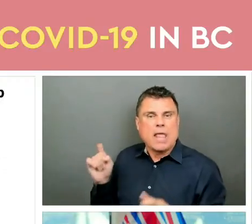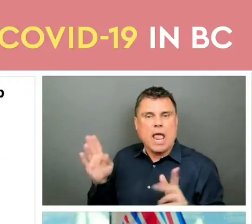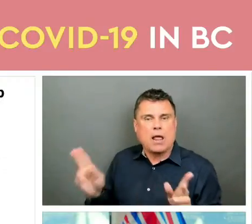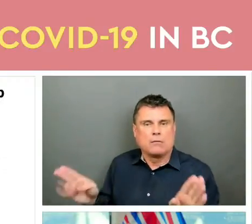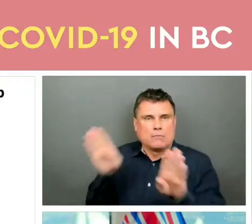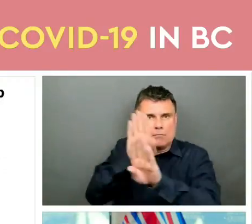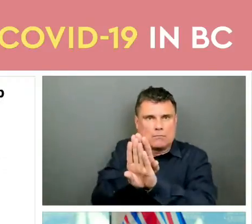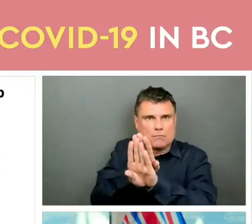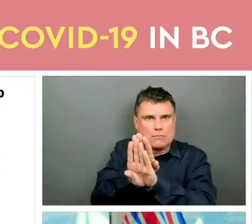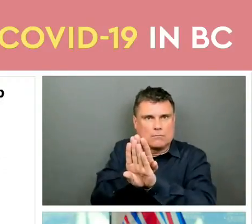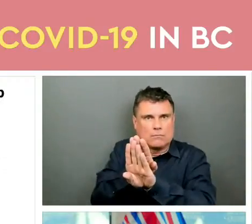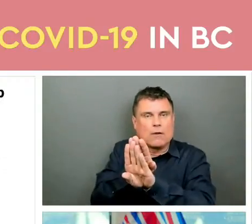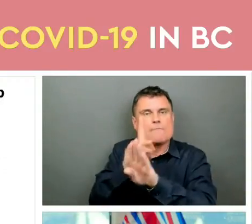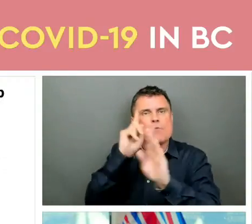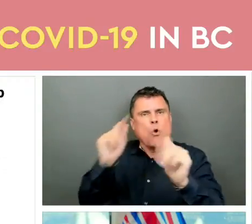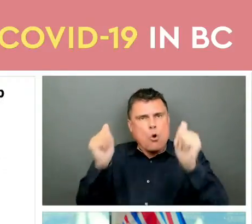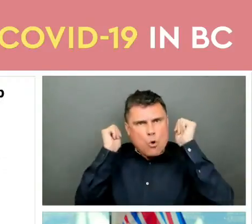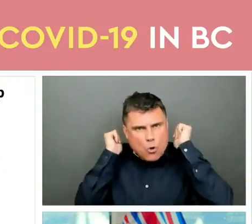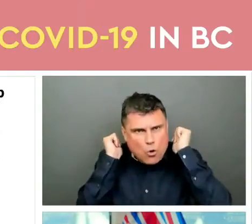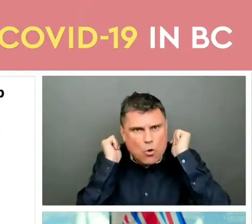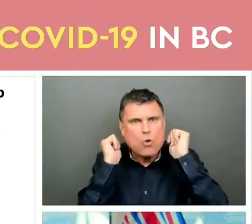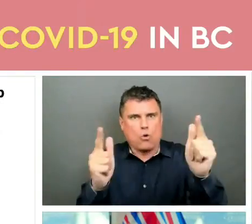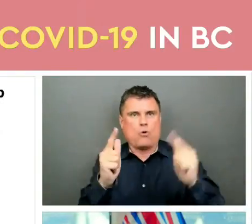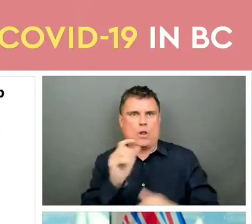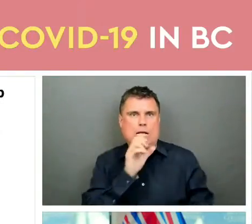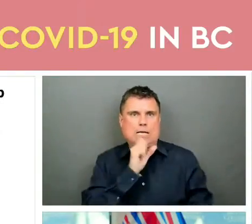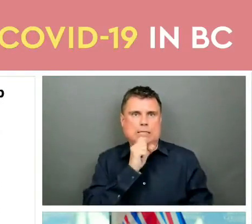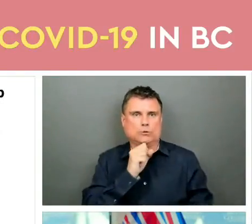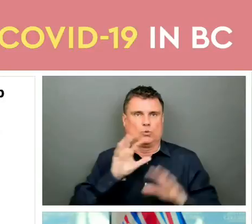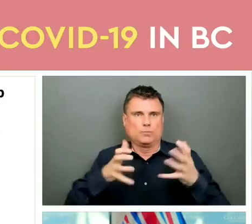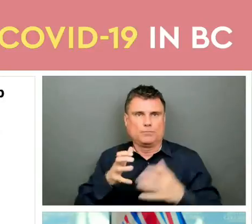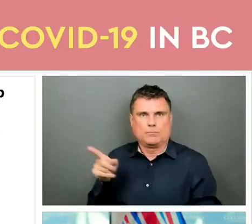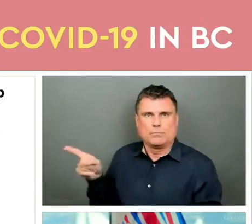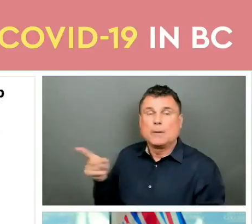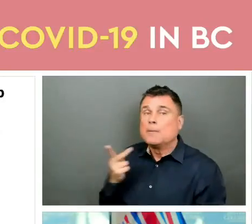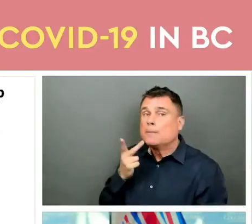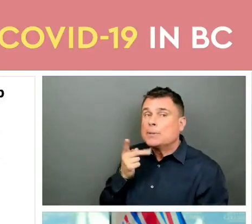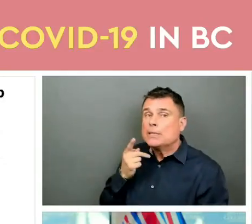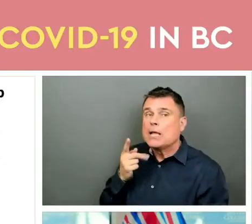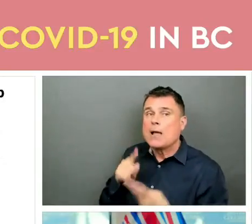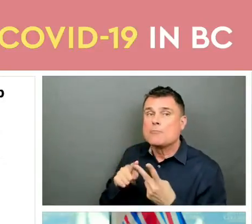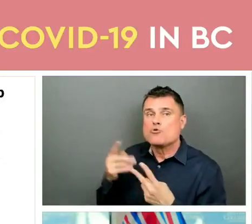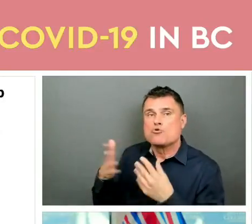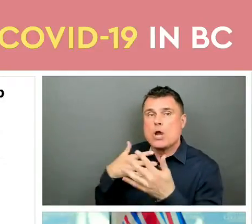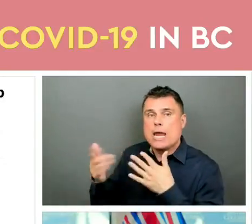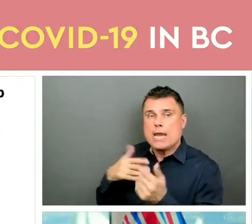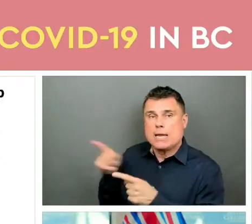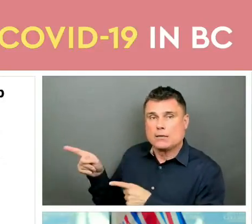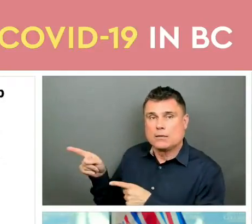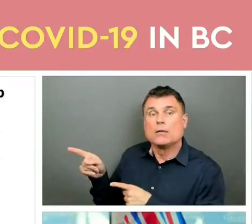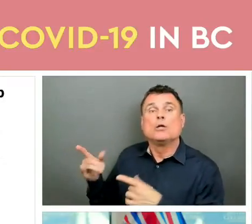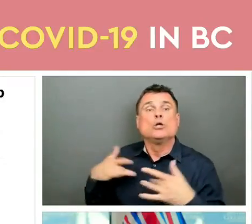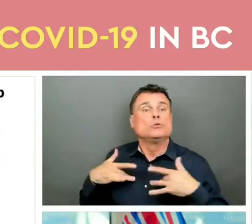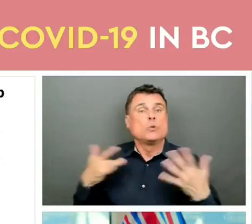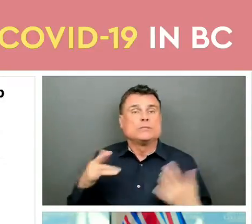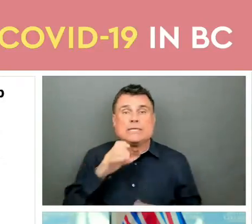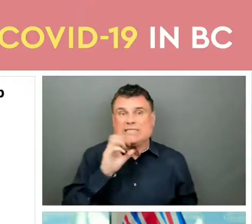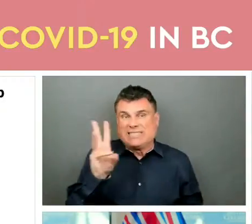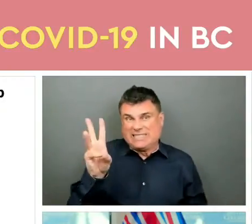anal age groups. But we need to be concerned about the 60 to 69 year age group, and the 50 to